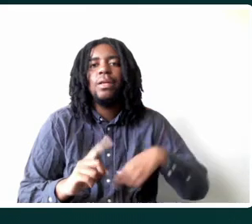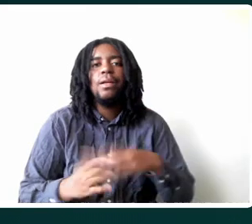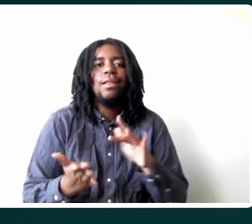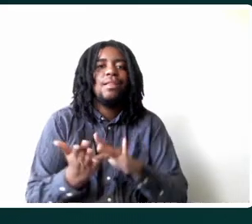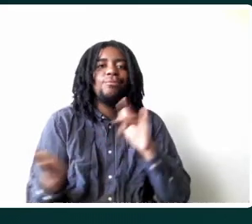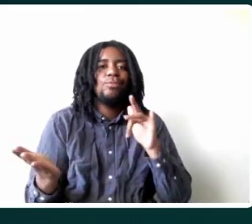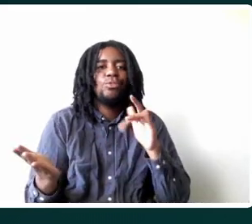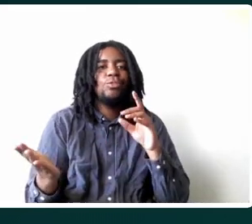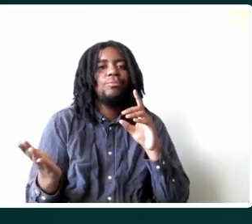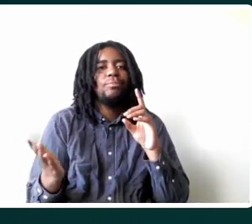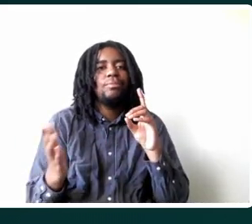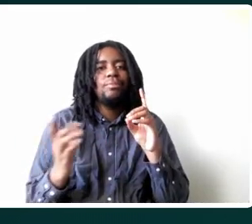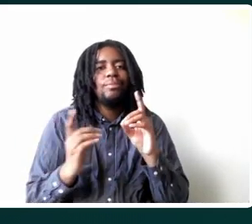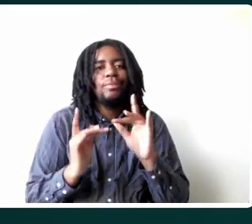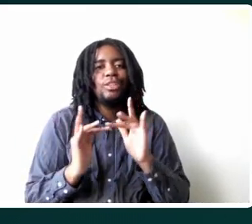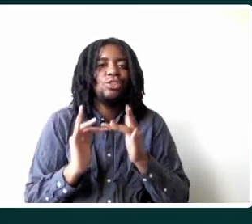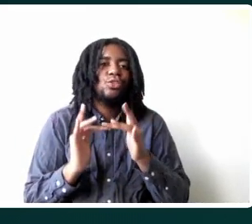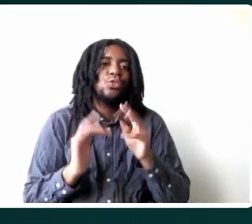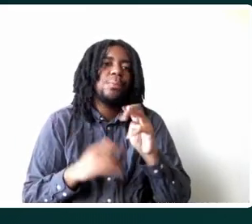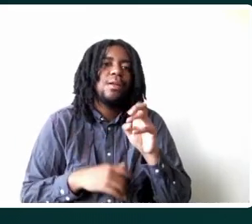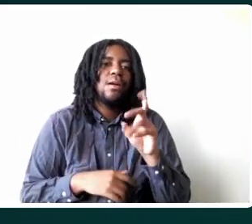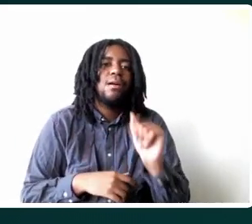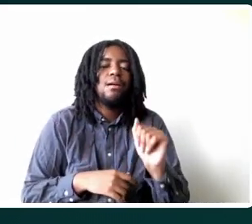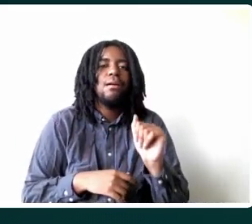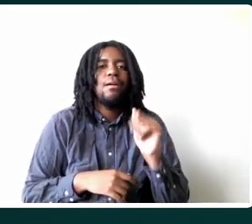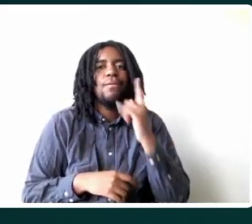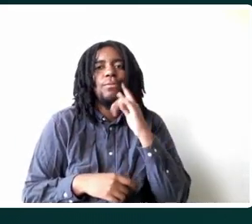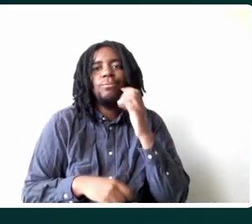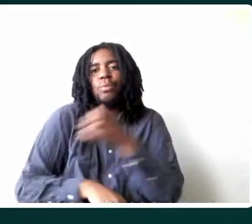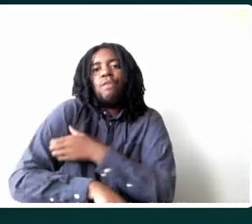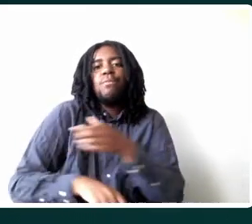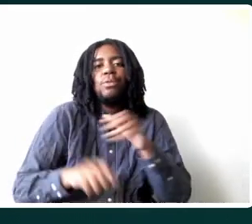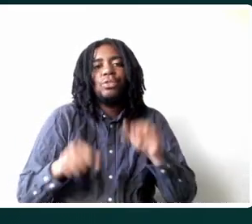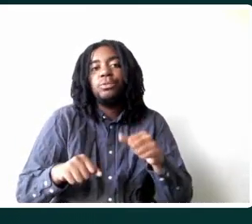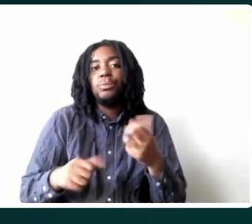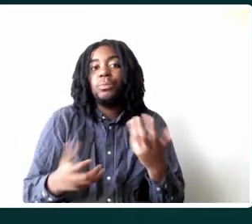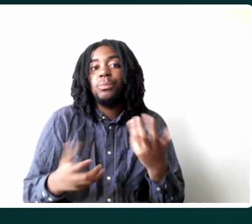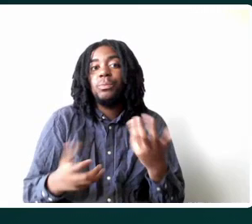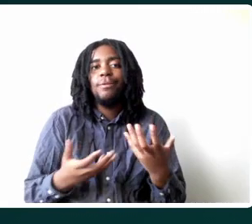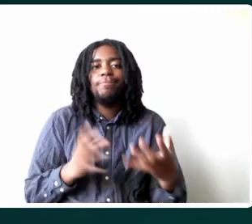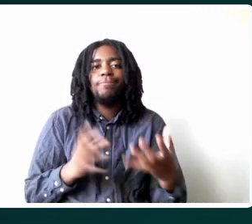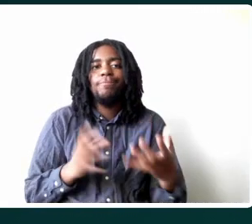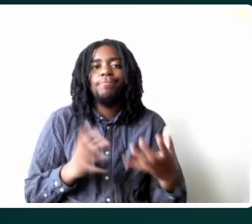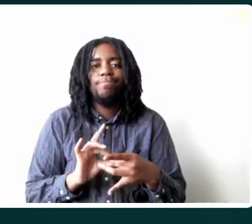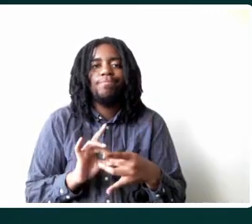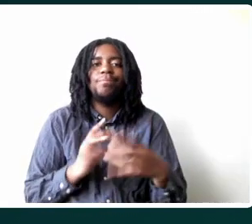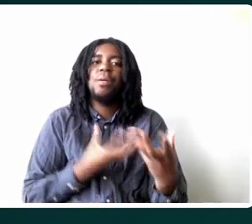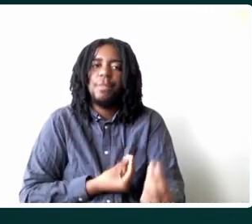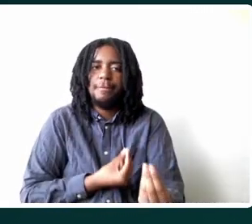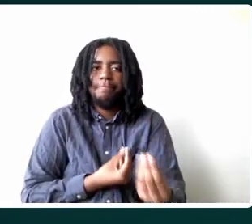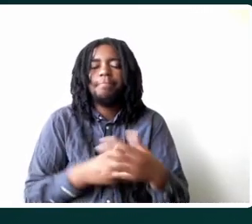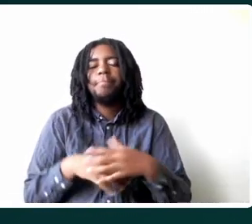potential contribution, which is connection and empathy. If you can move to the next slide.